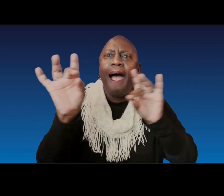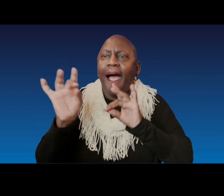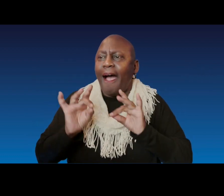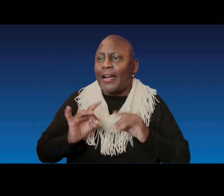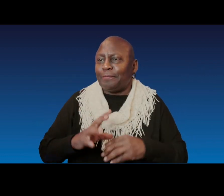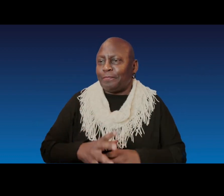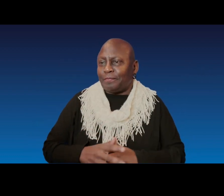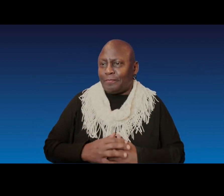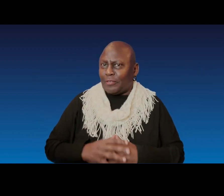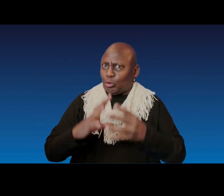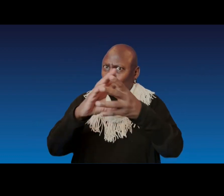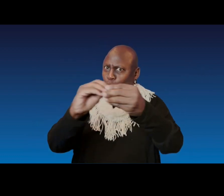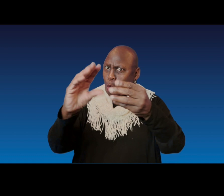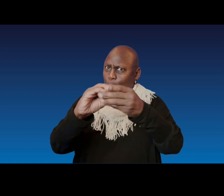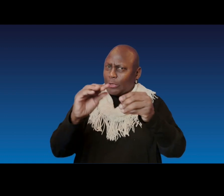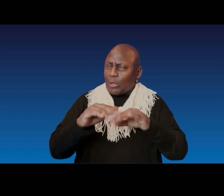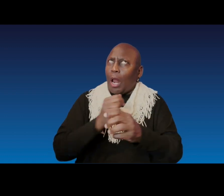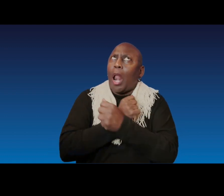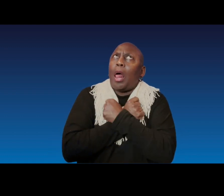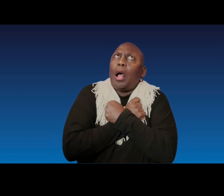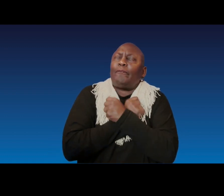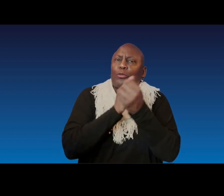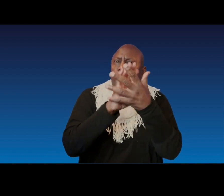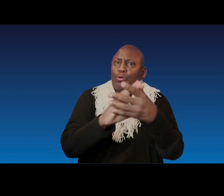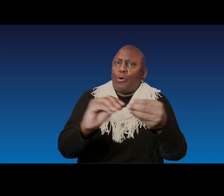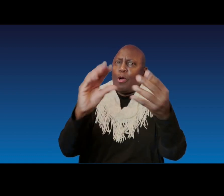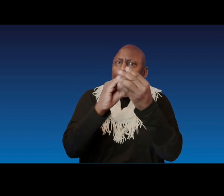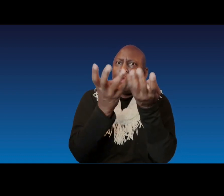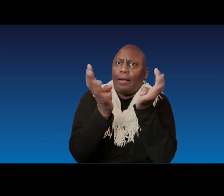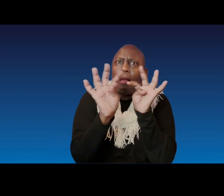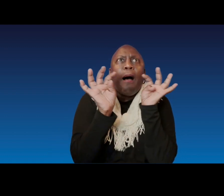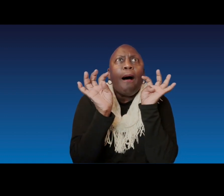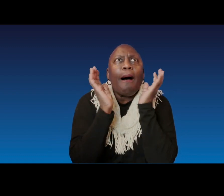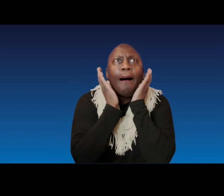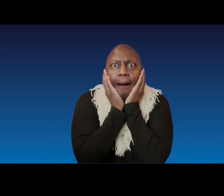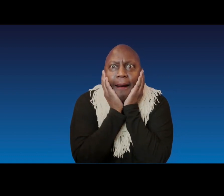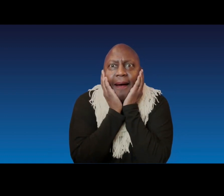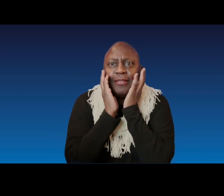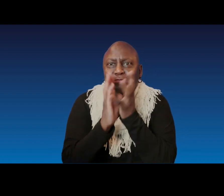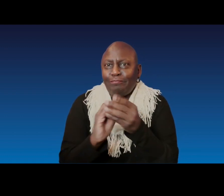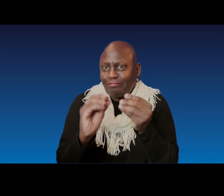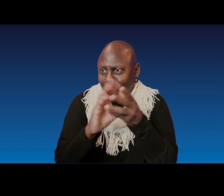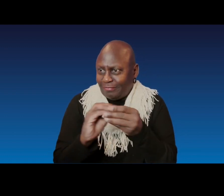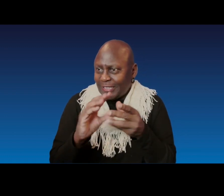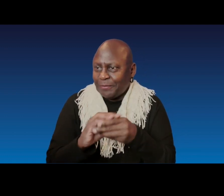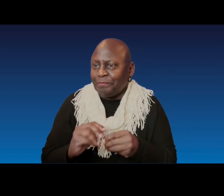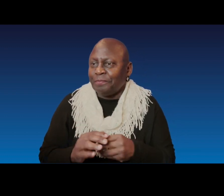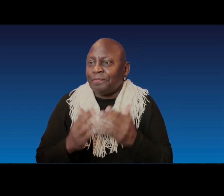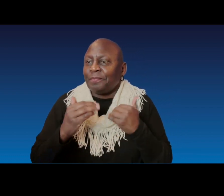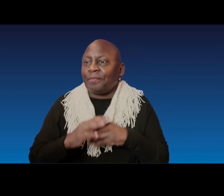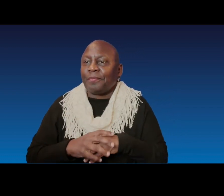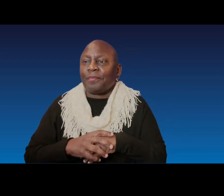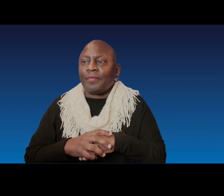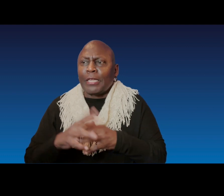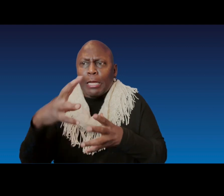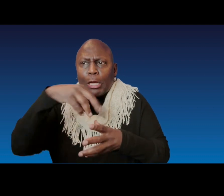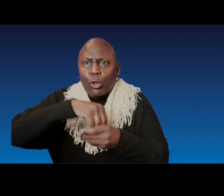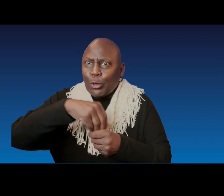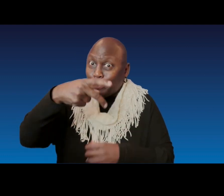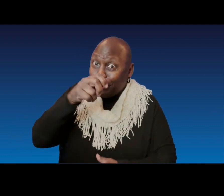Now I'll give you examples of activities. Language acquisition is found within natural conversational flows and visual narrative discoveries.